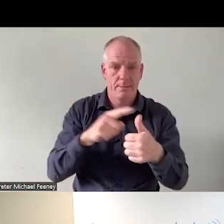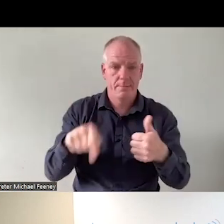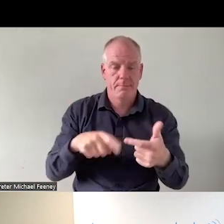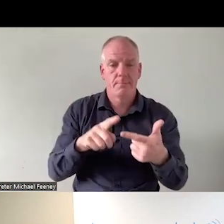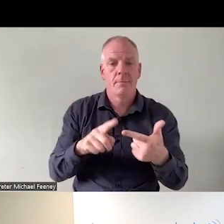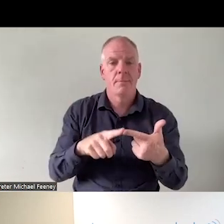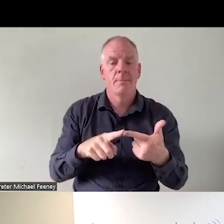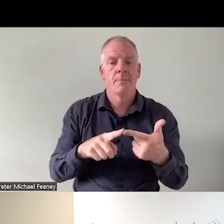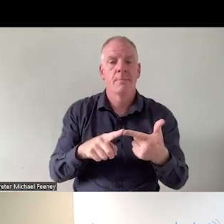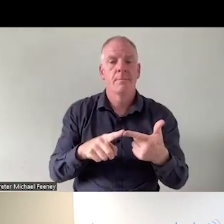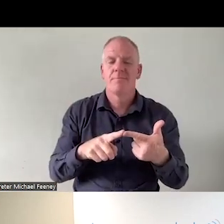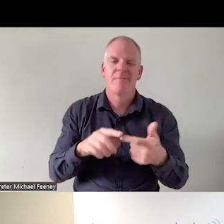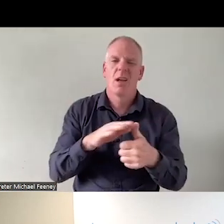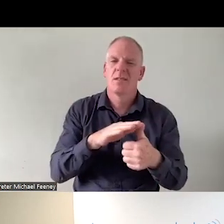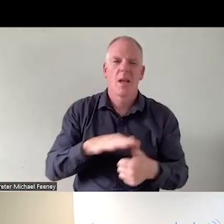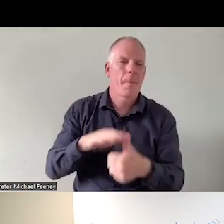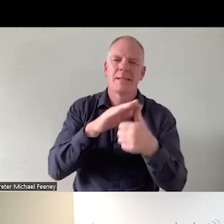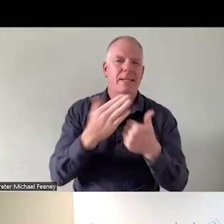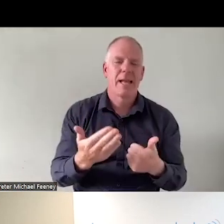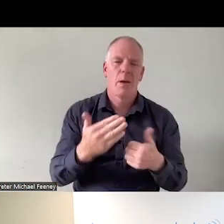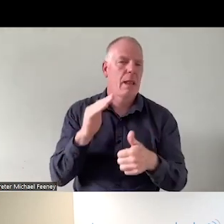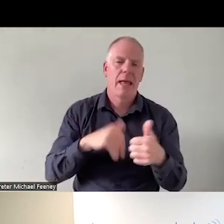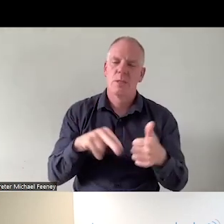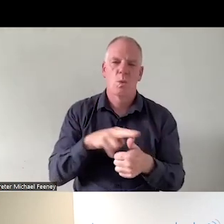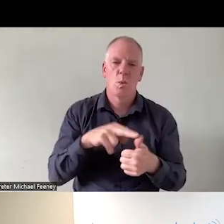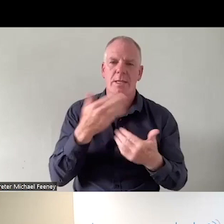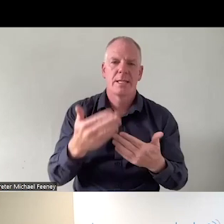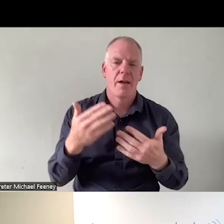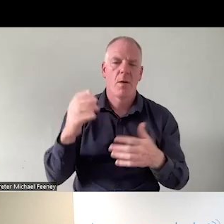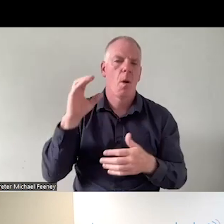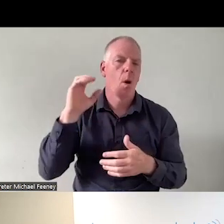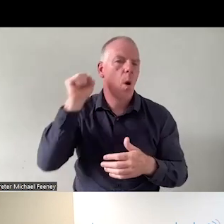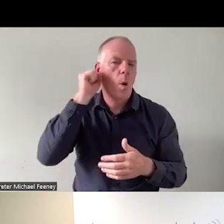It's less common, less commonly used for audio description particularly.